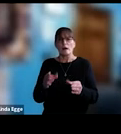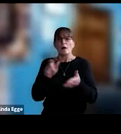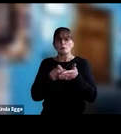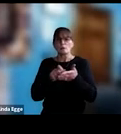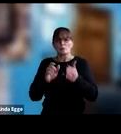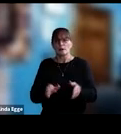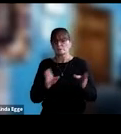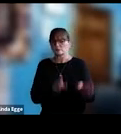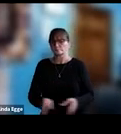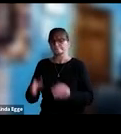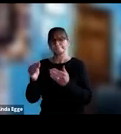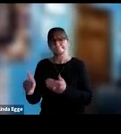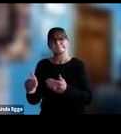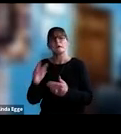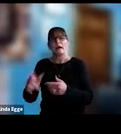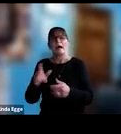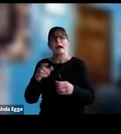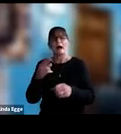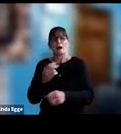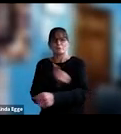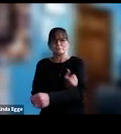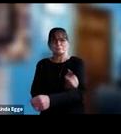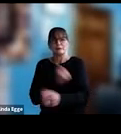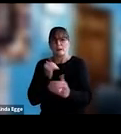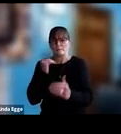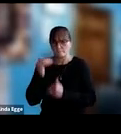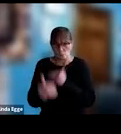to talk about how that substance use progressed over time.